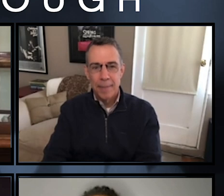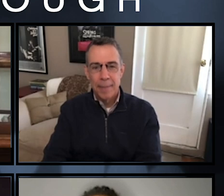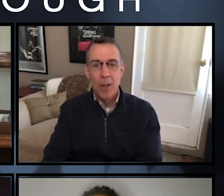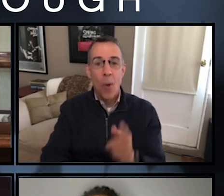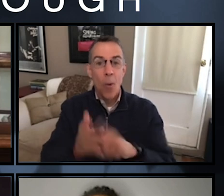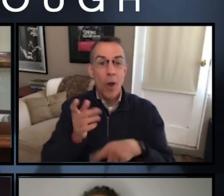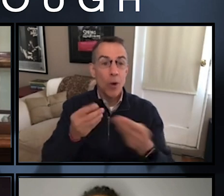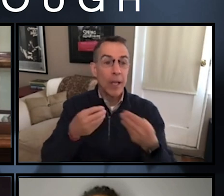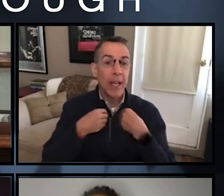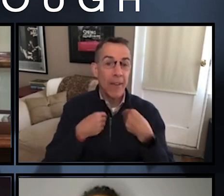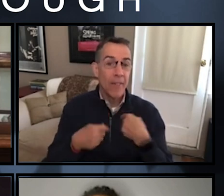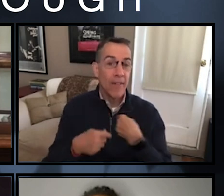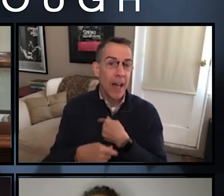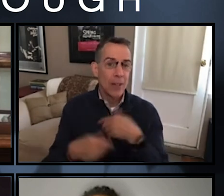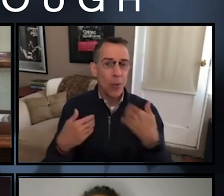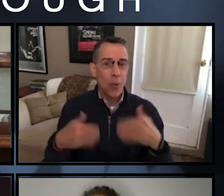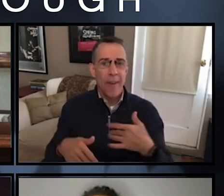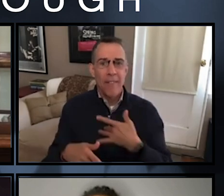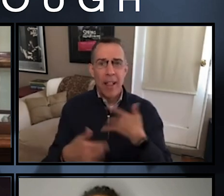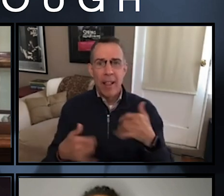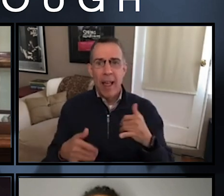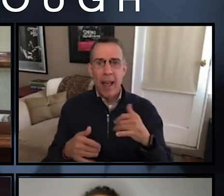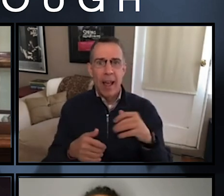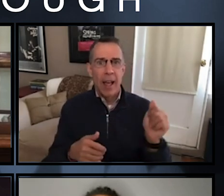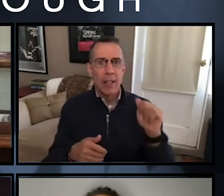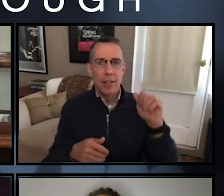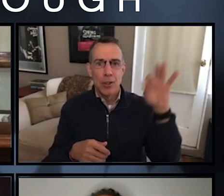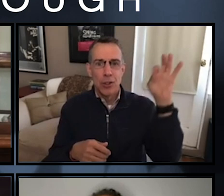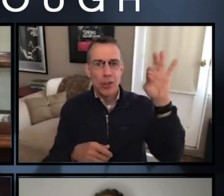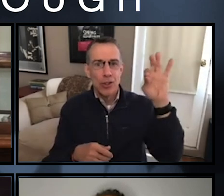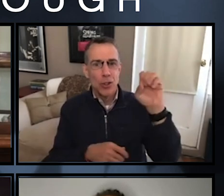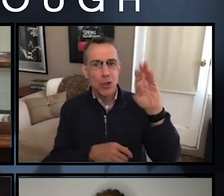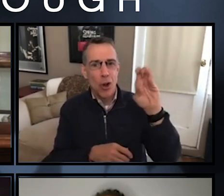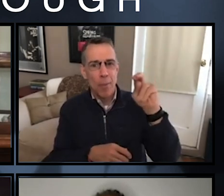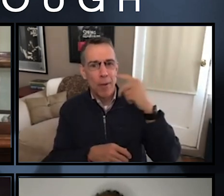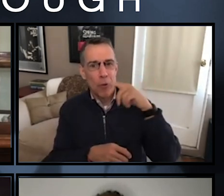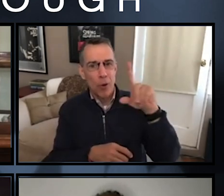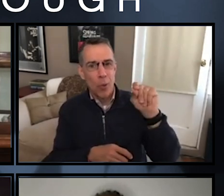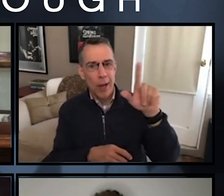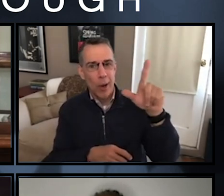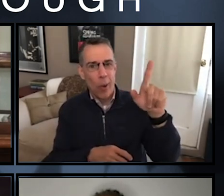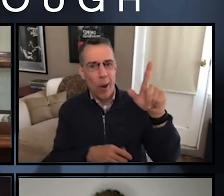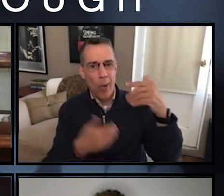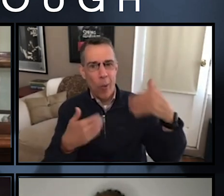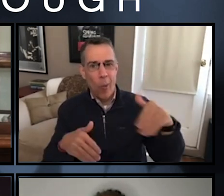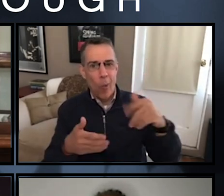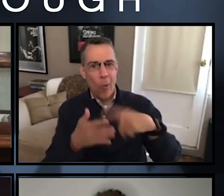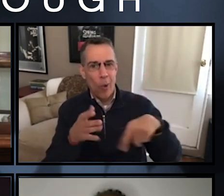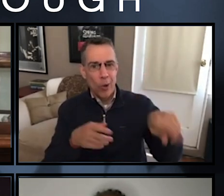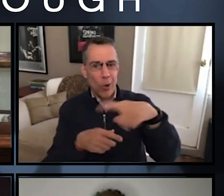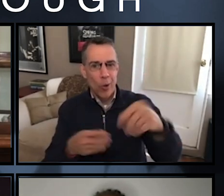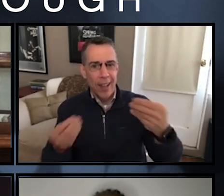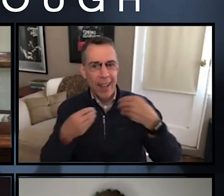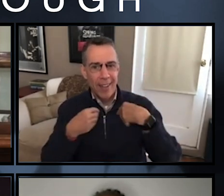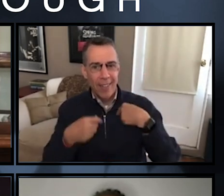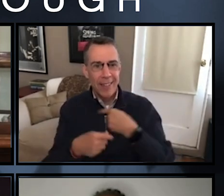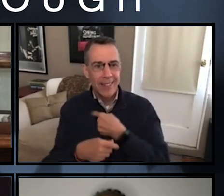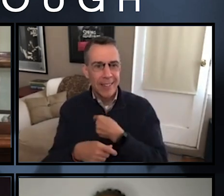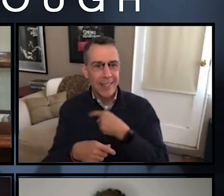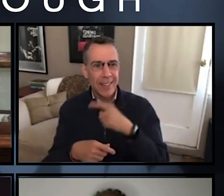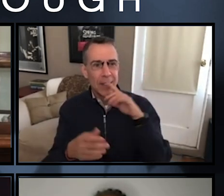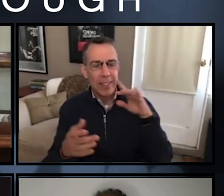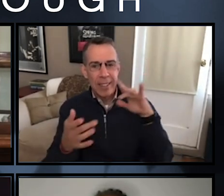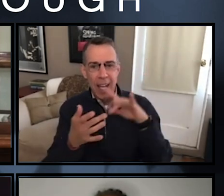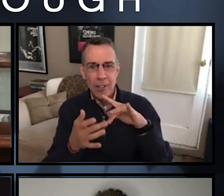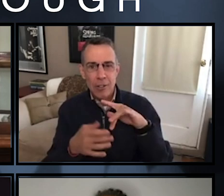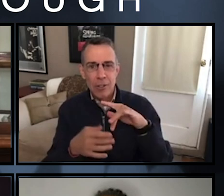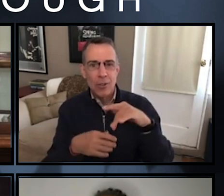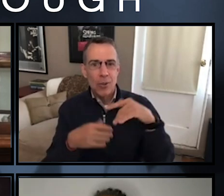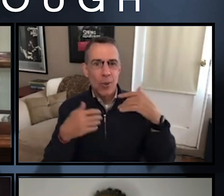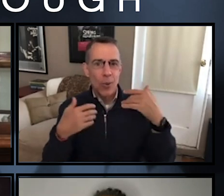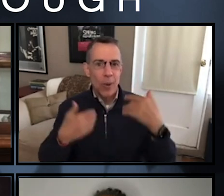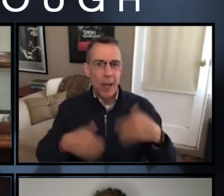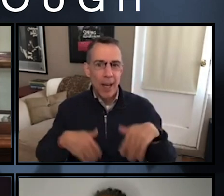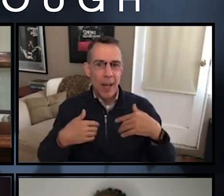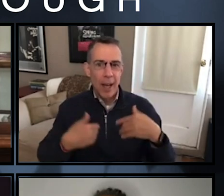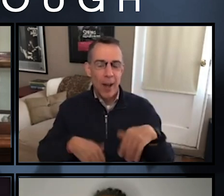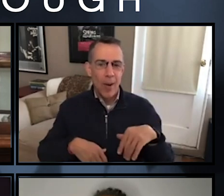sermon for 2021. Kindness, and reaching out to others, touch. All those things